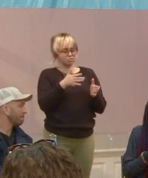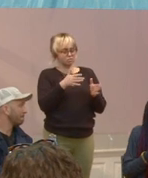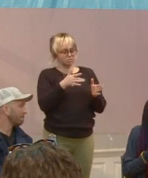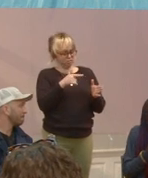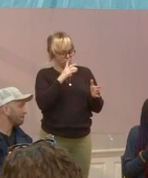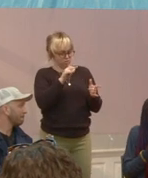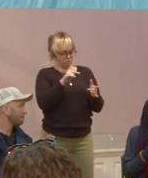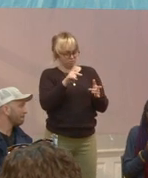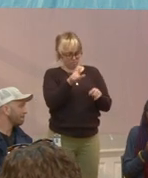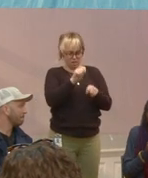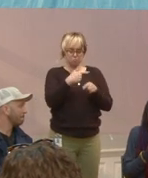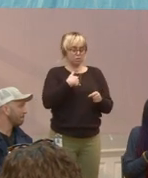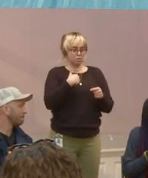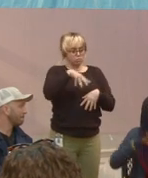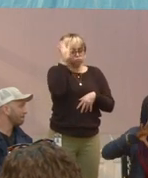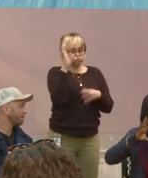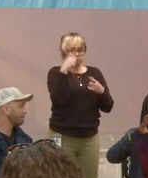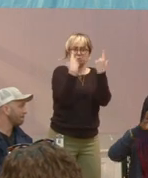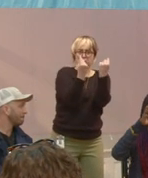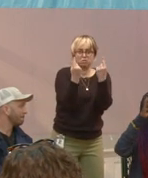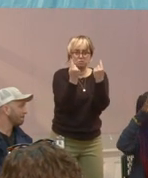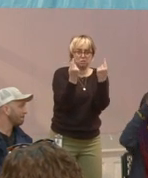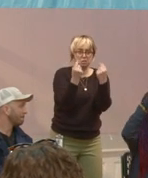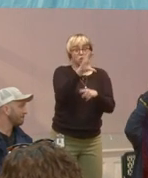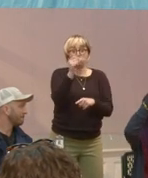And like ask the question of what to do next, just like everything else, zoom, zoom, zoom, zoom zooms.